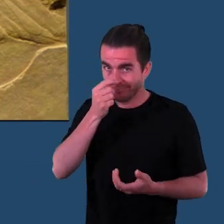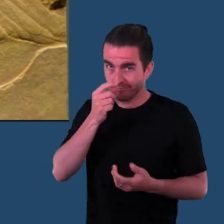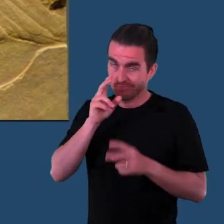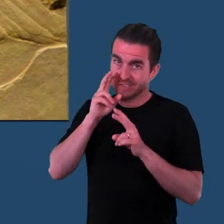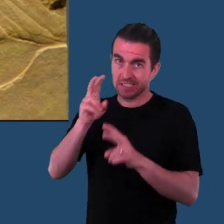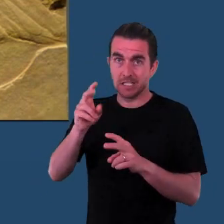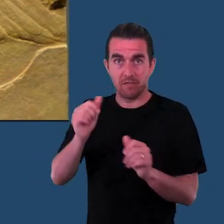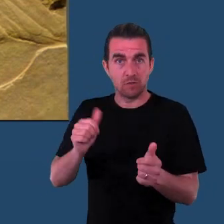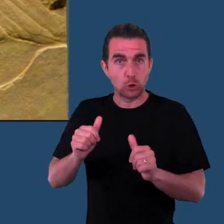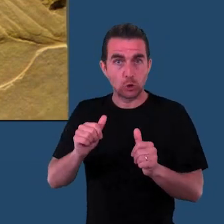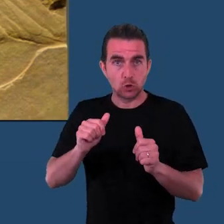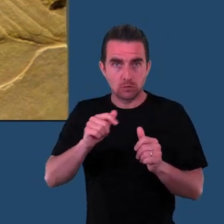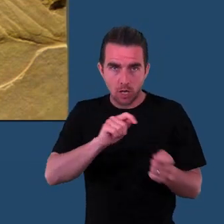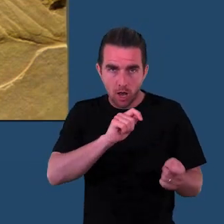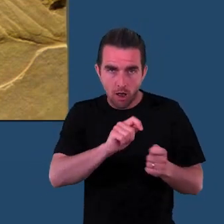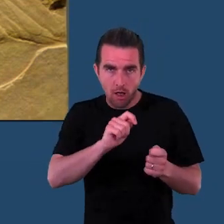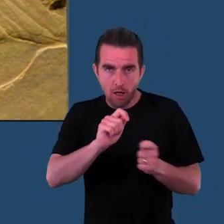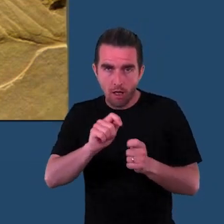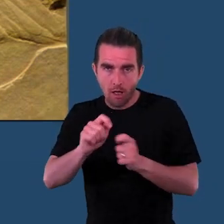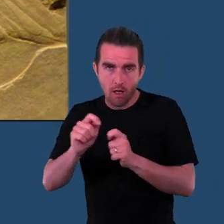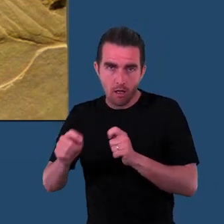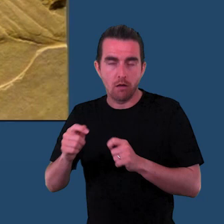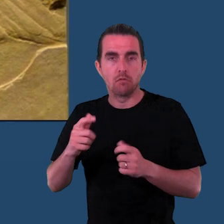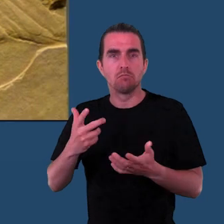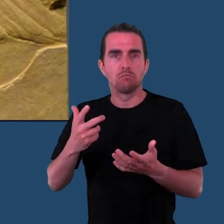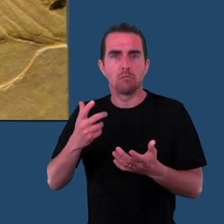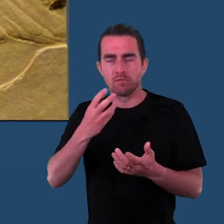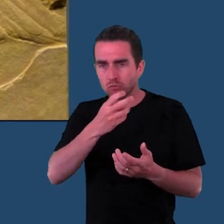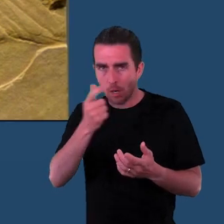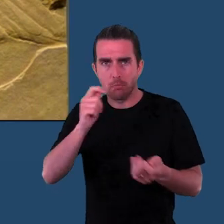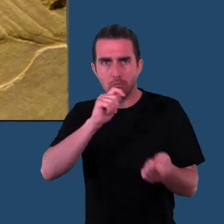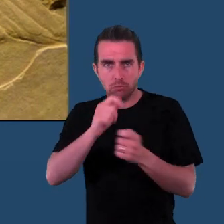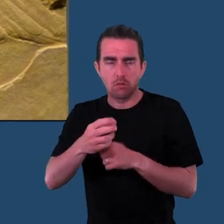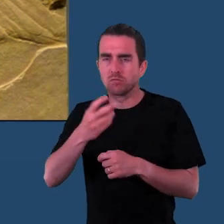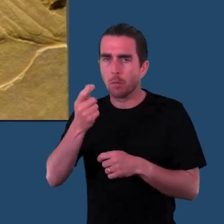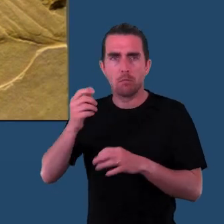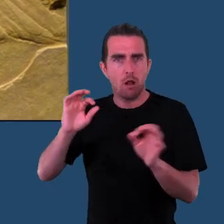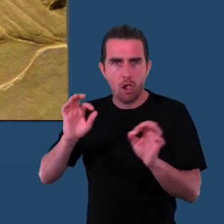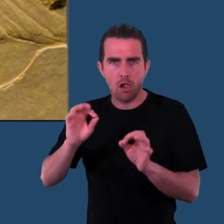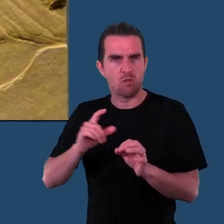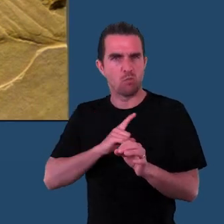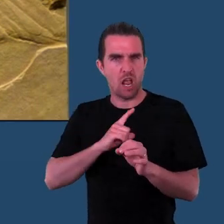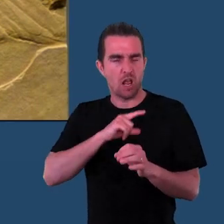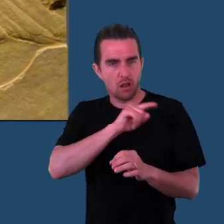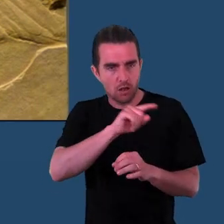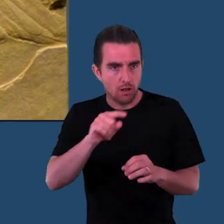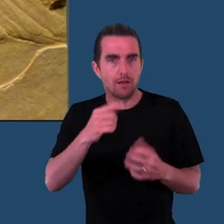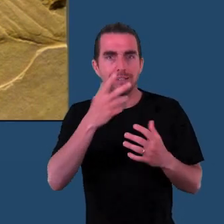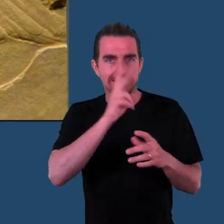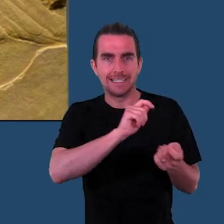"why don't we see transitionary fossils, "indicating how animals change "into other groups of animals?"